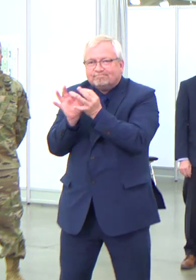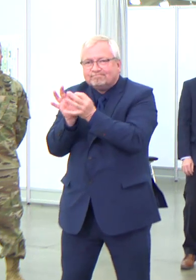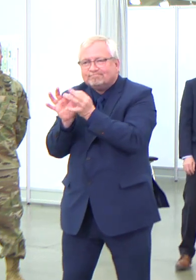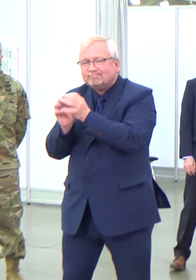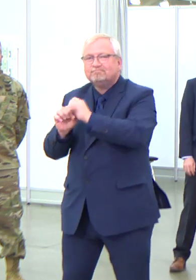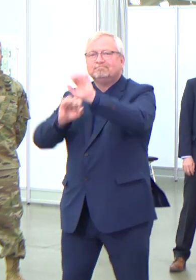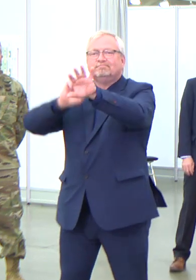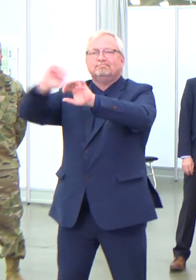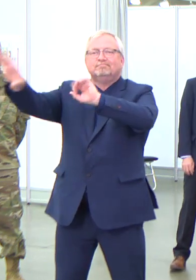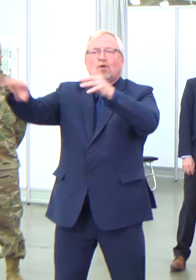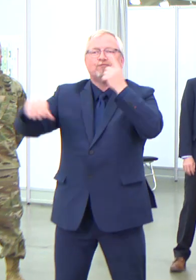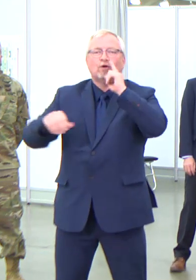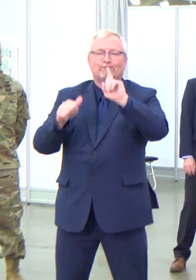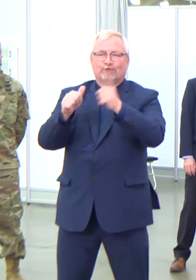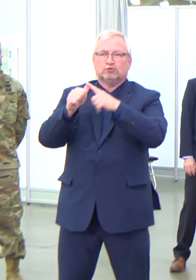thousands of